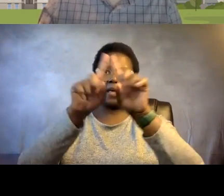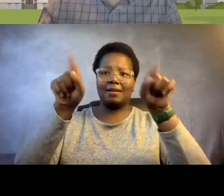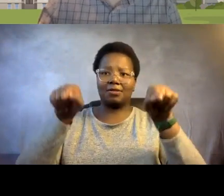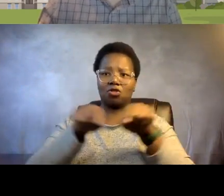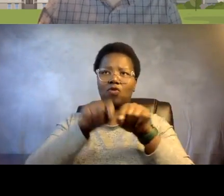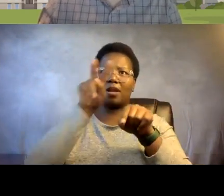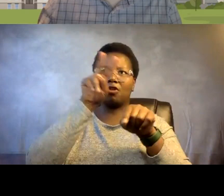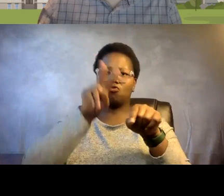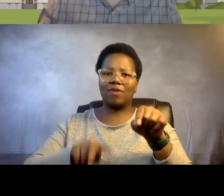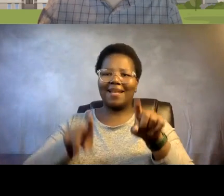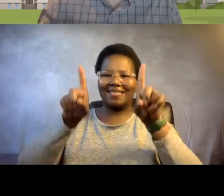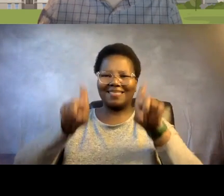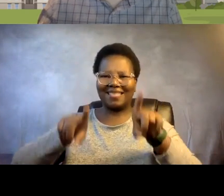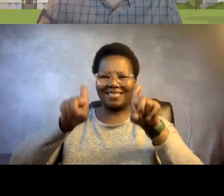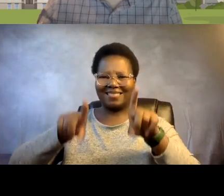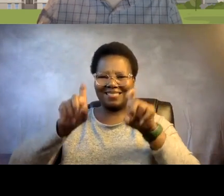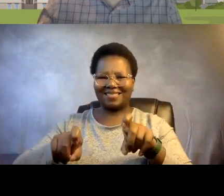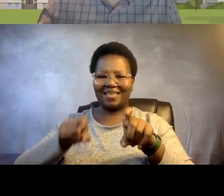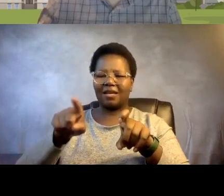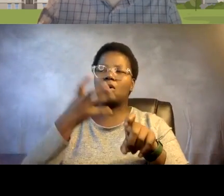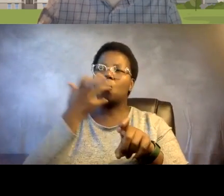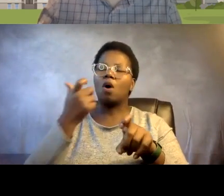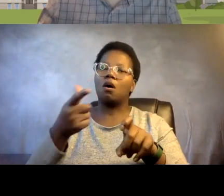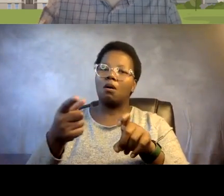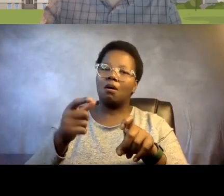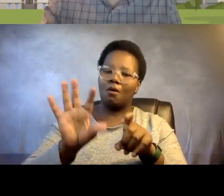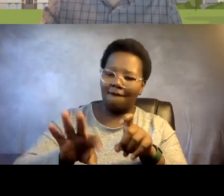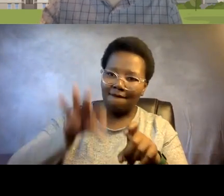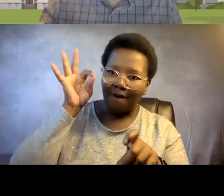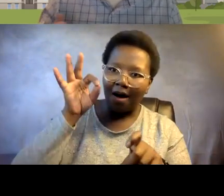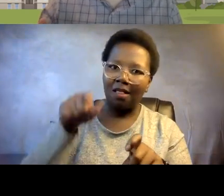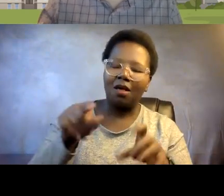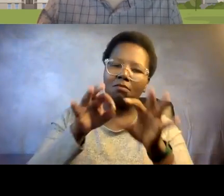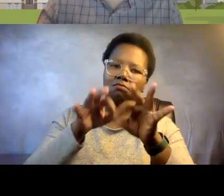this is one of the most important discovery tools that's out there because users with visual